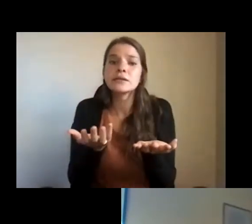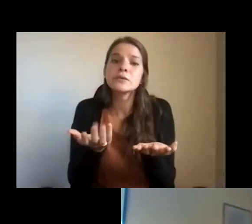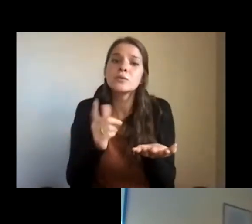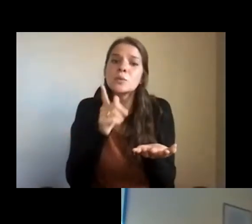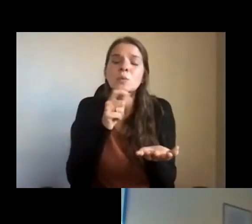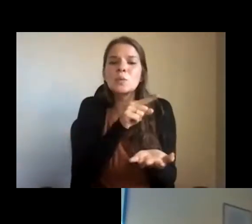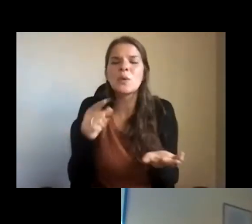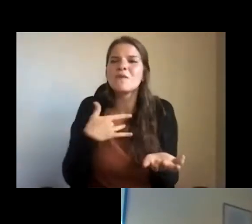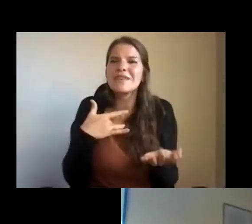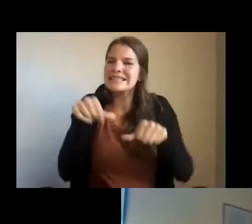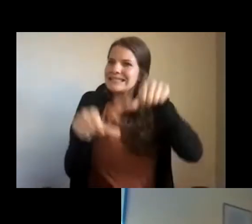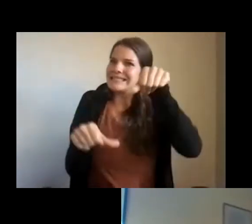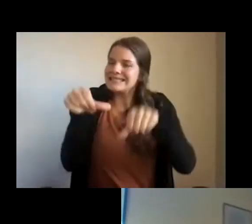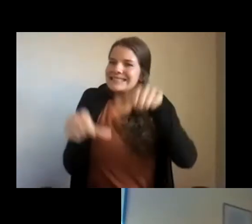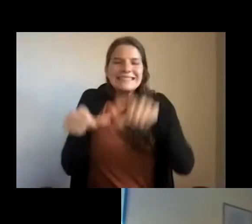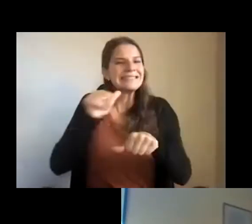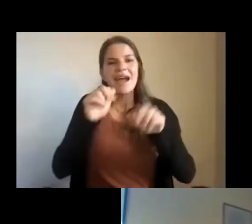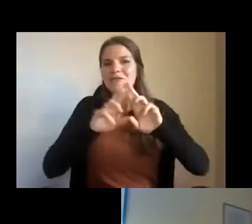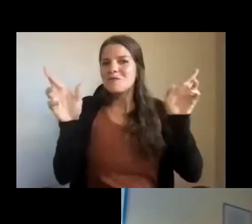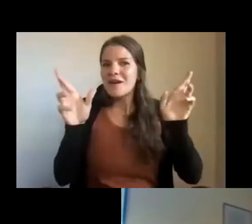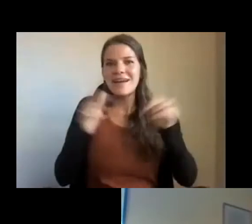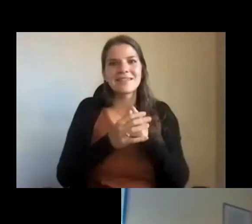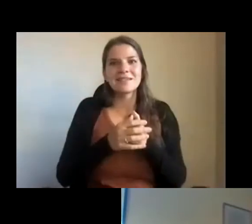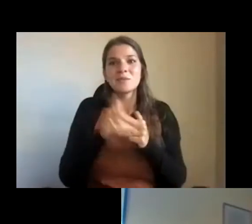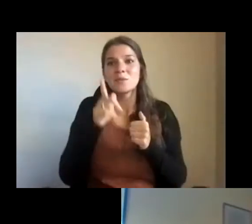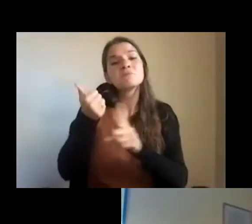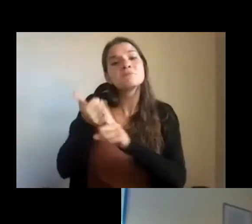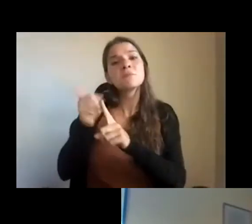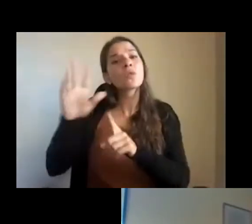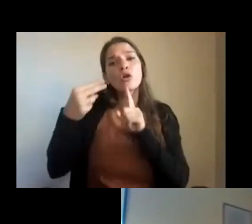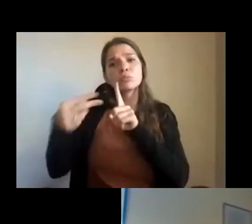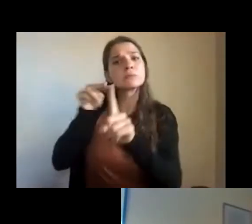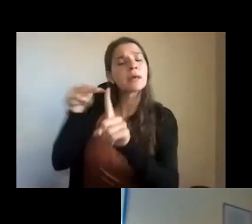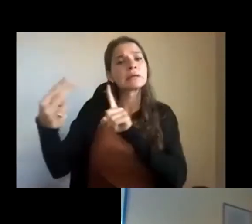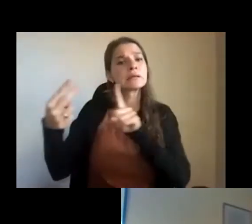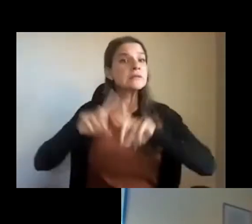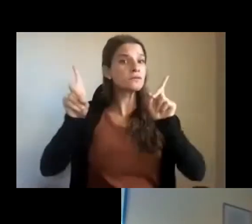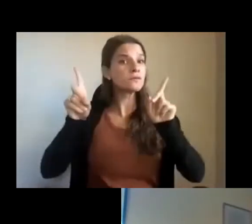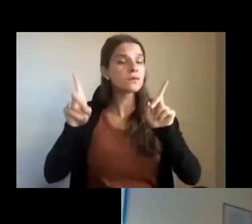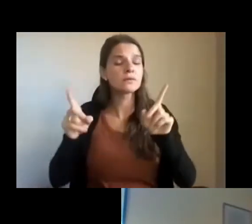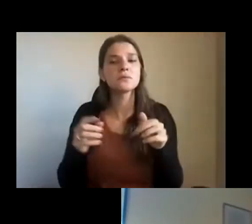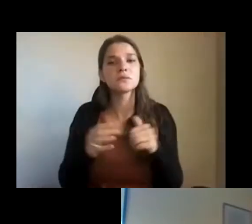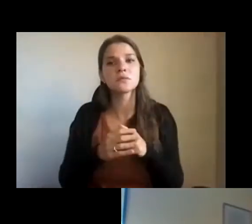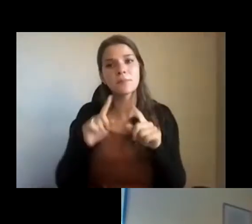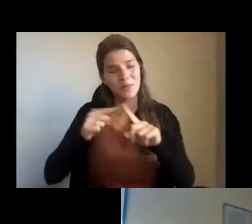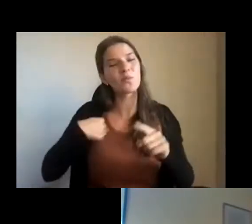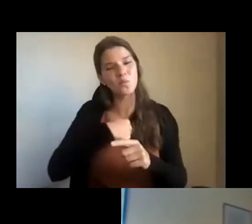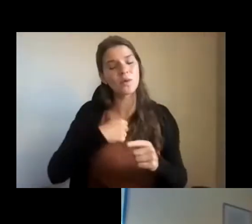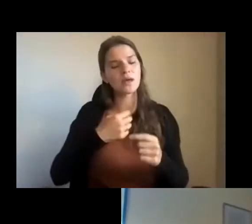yet. Who have other um perspectives to it, but we believe so strongly that this